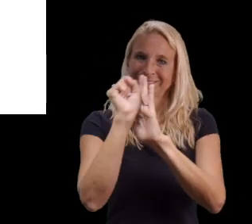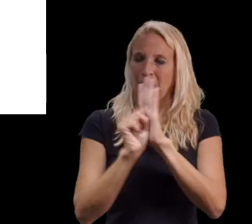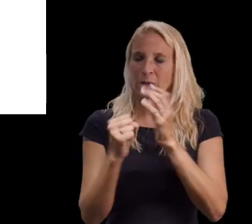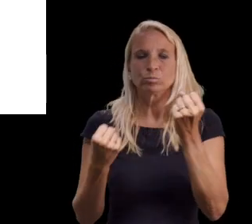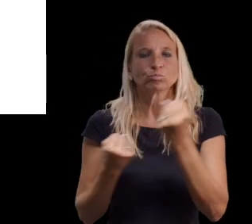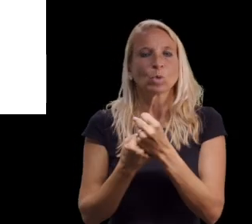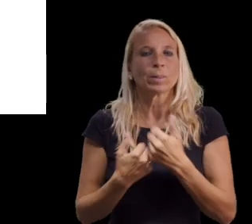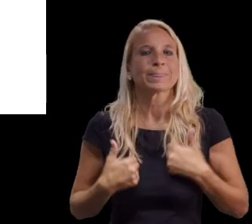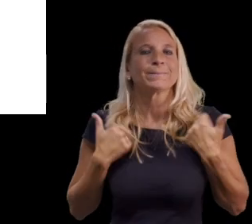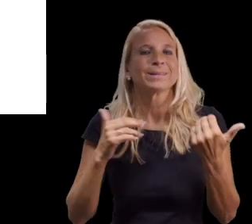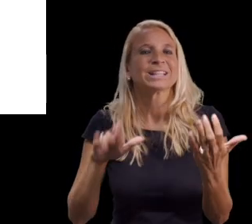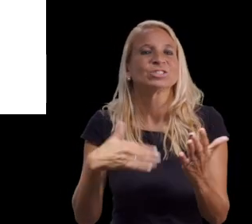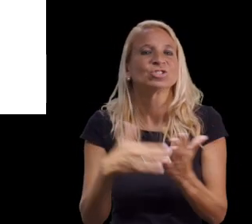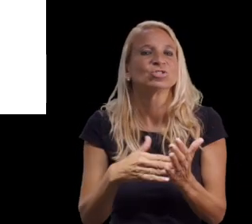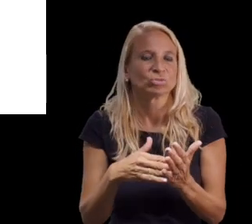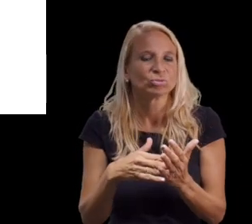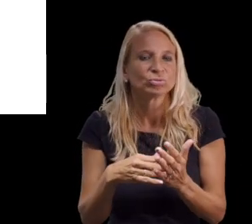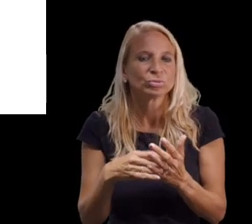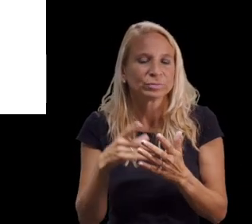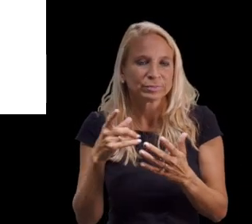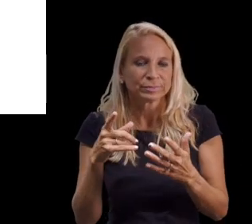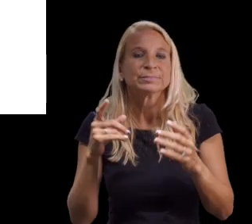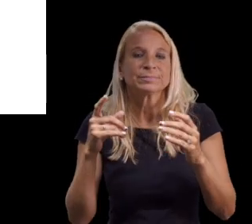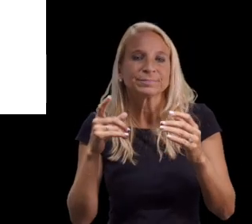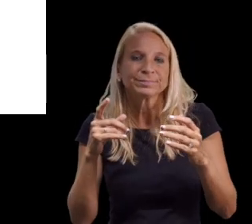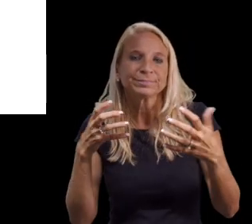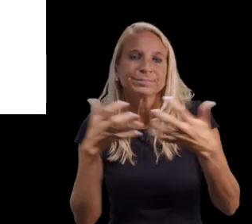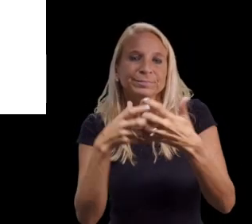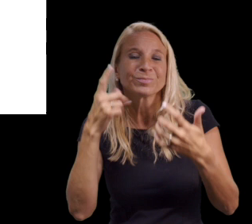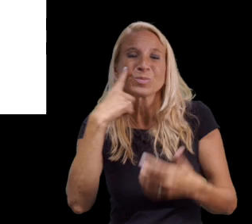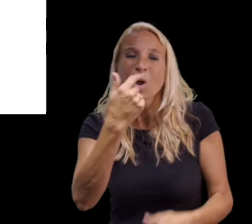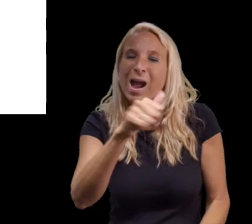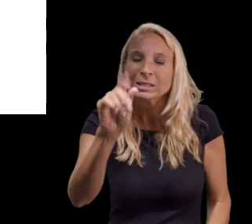Meaning an intellectual disability